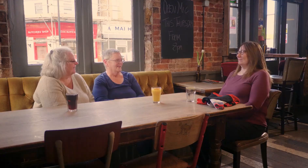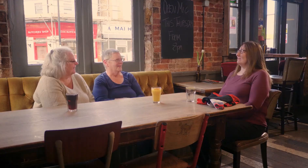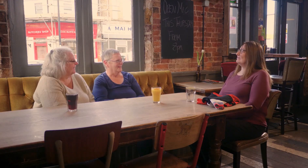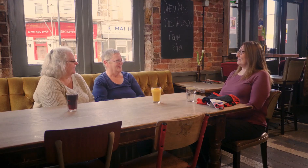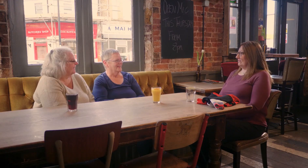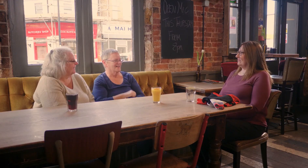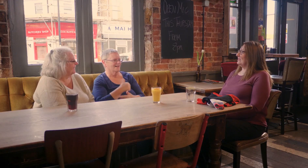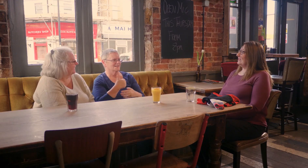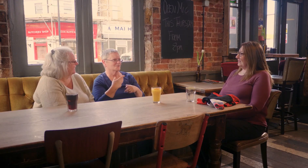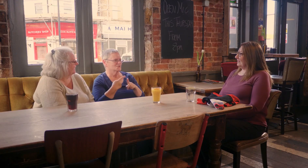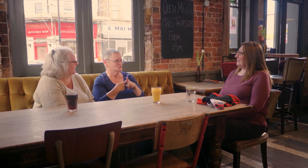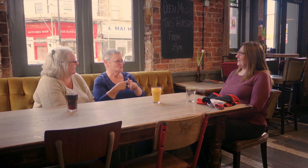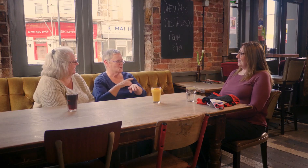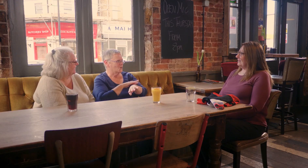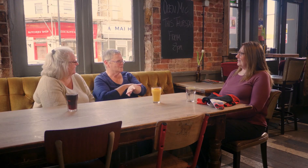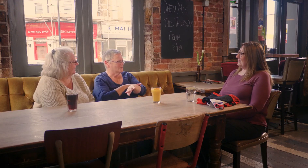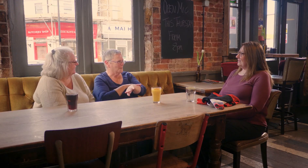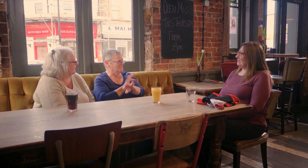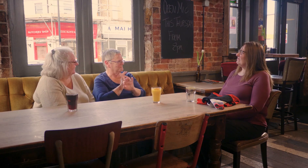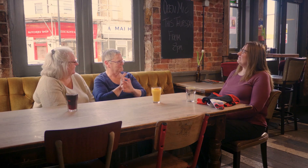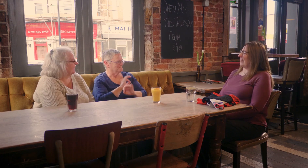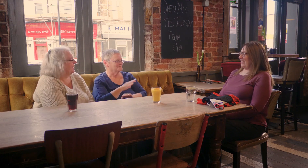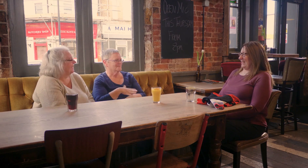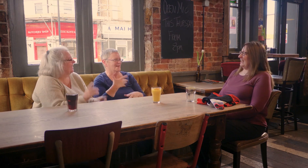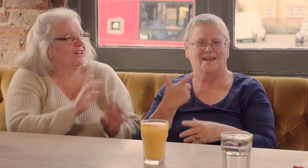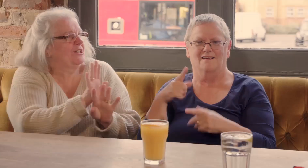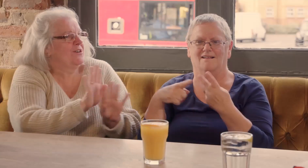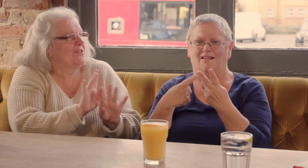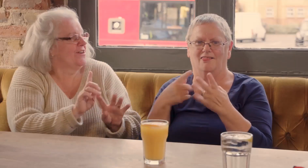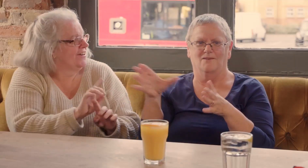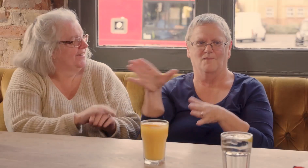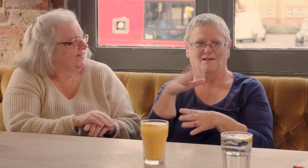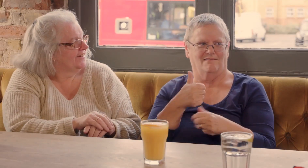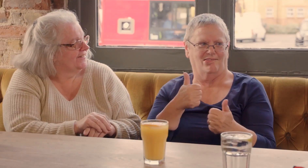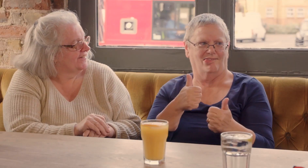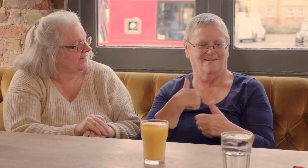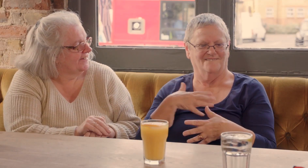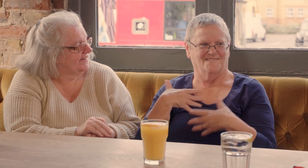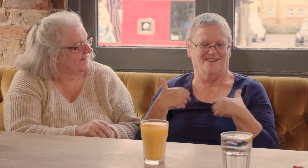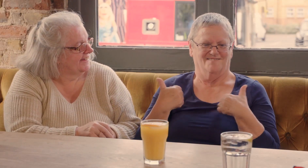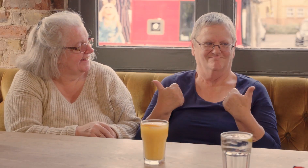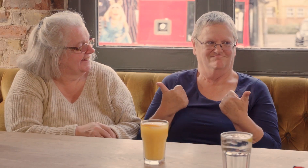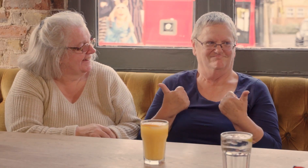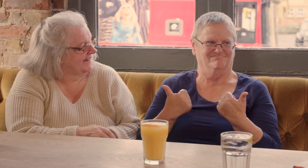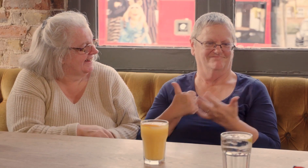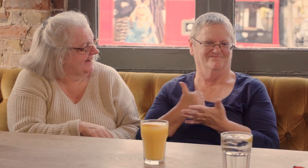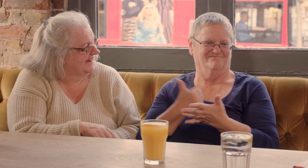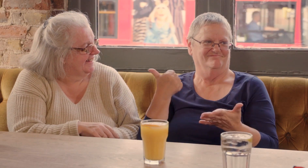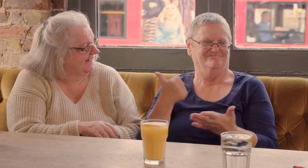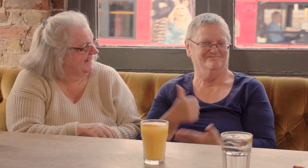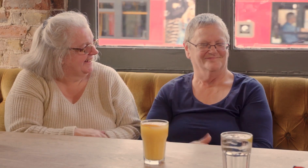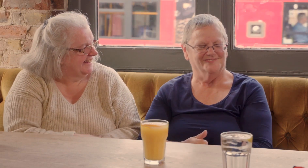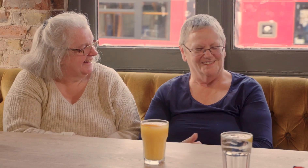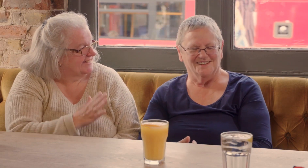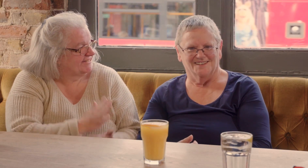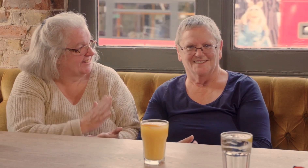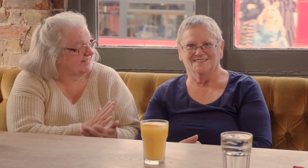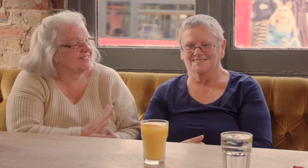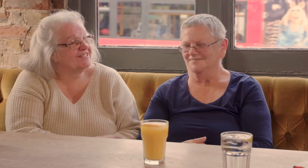and they didn't irritate the skin! Compared to the other teams when we put them on, we thought we looked the bee's knees! - We did!